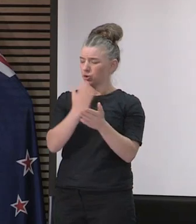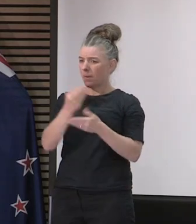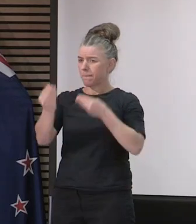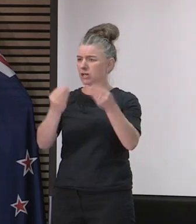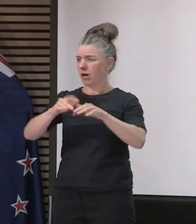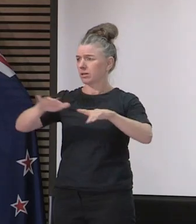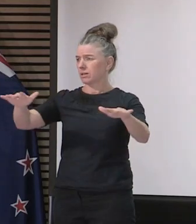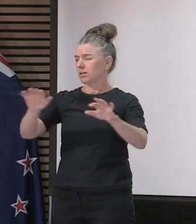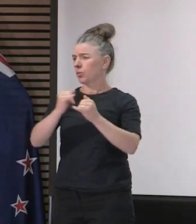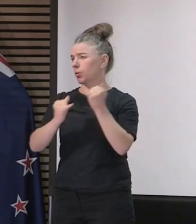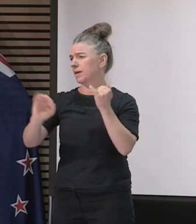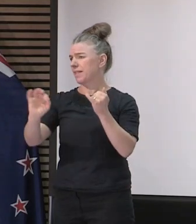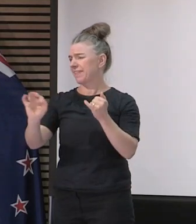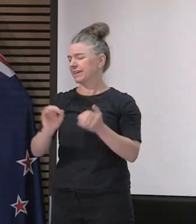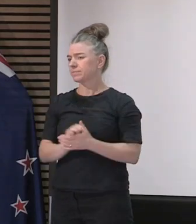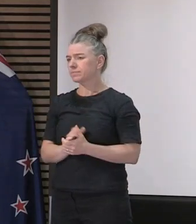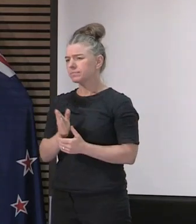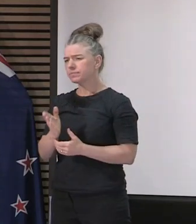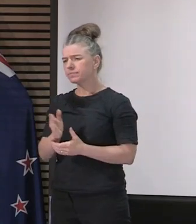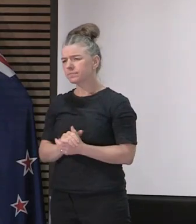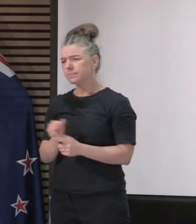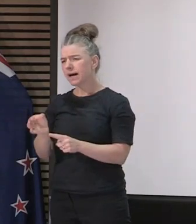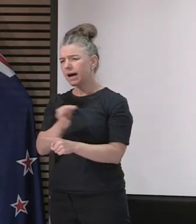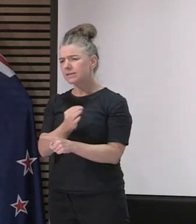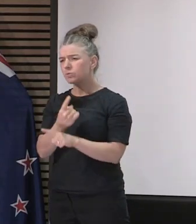know that they will be doing some wide testing to ensure